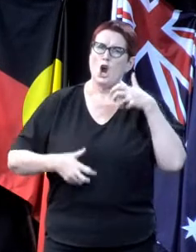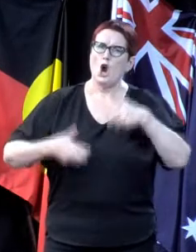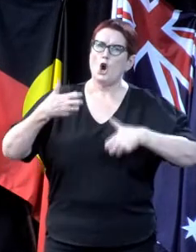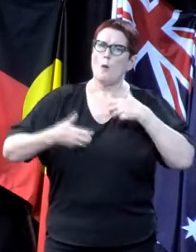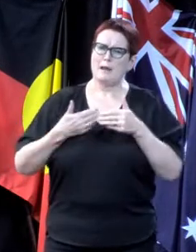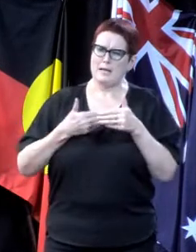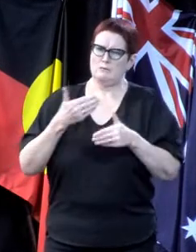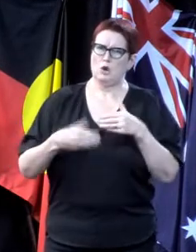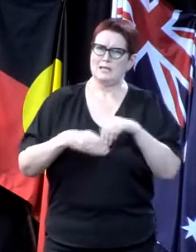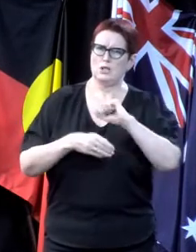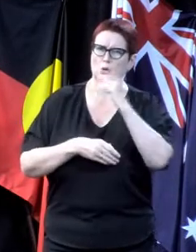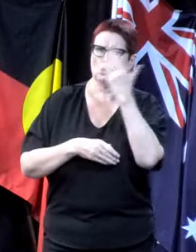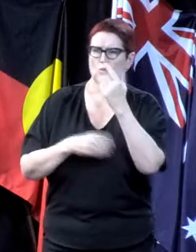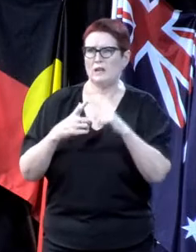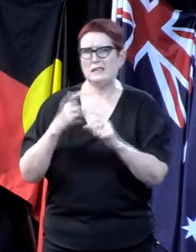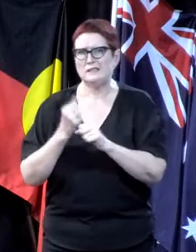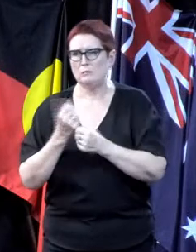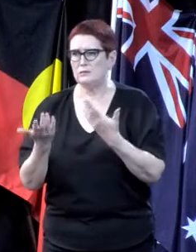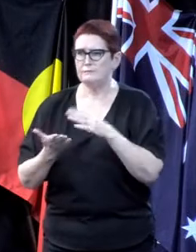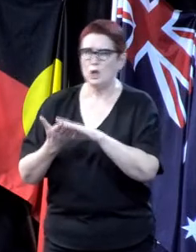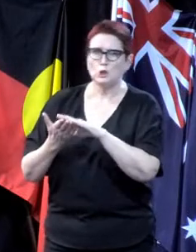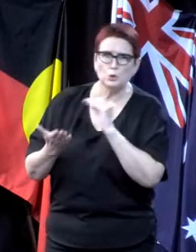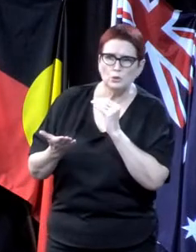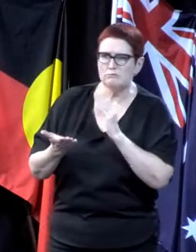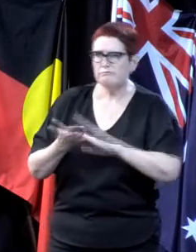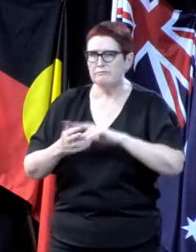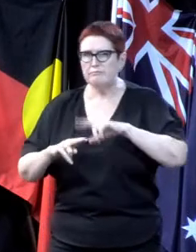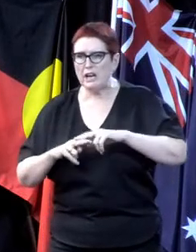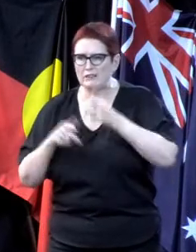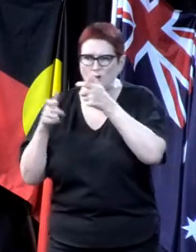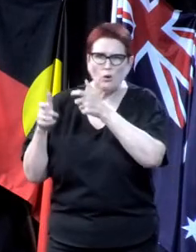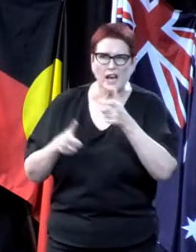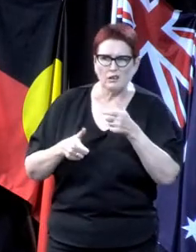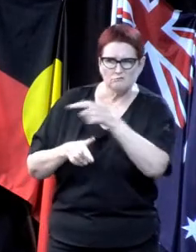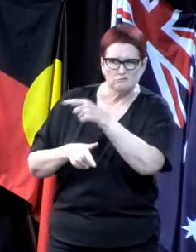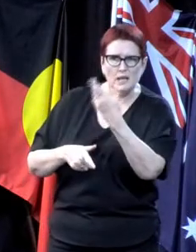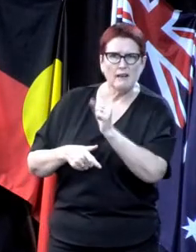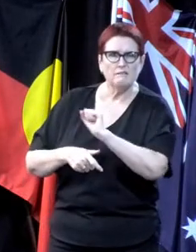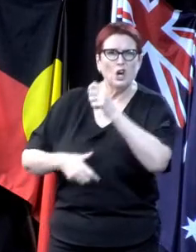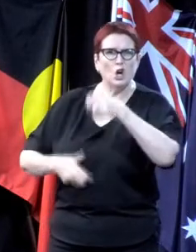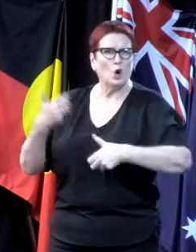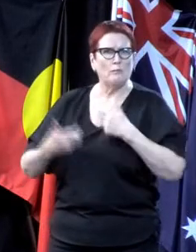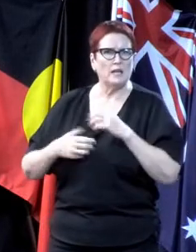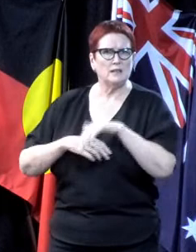or a parent or a carer who has a complaint or an issue about how their student with a disability is treated,